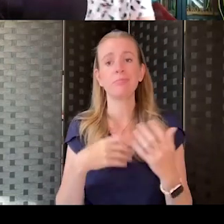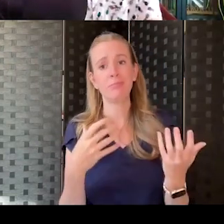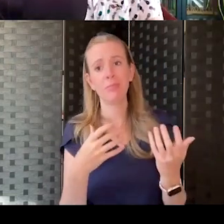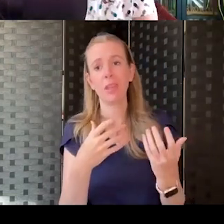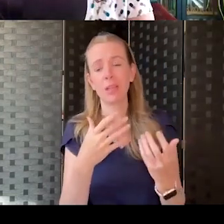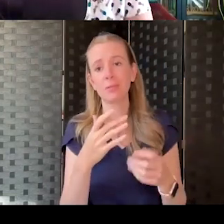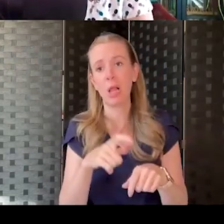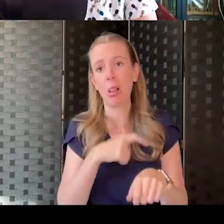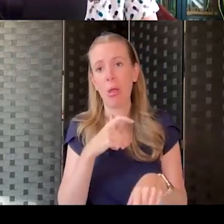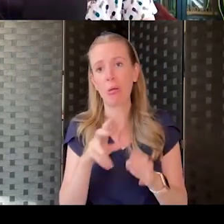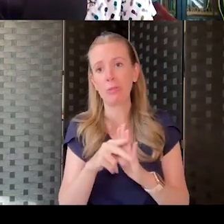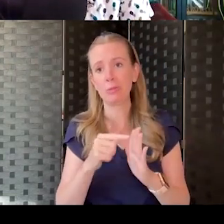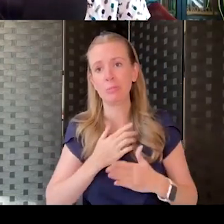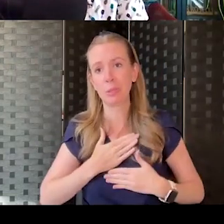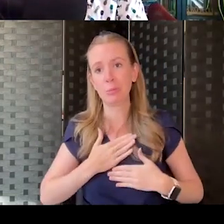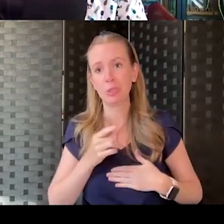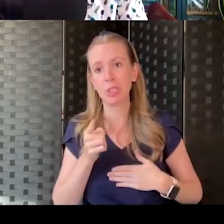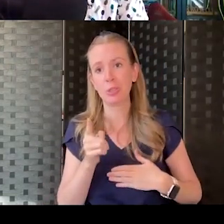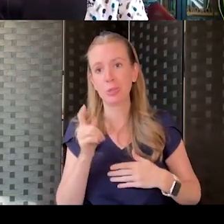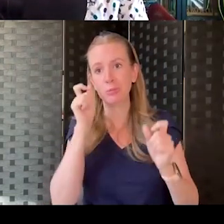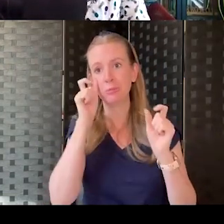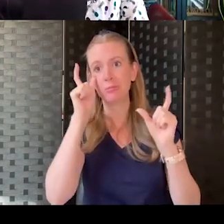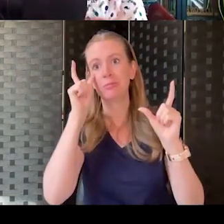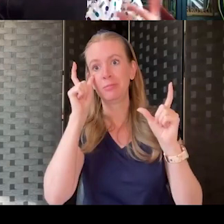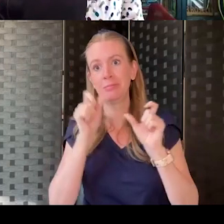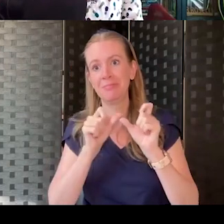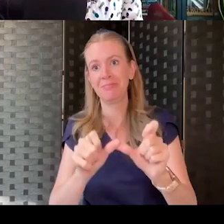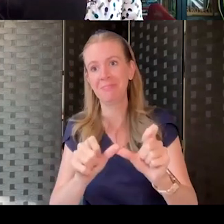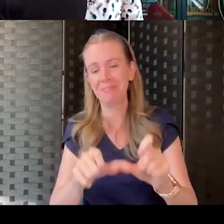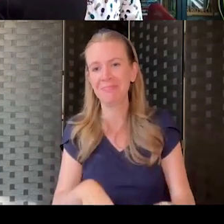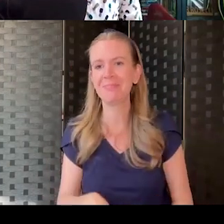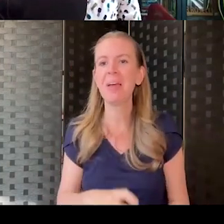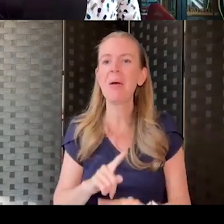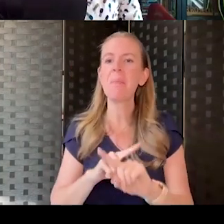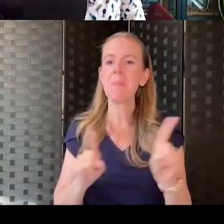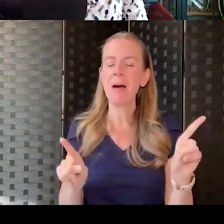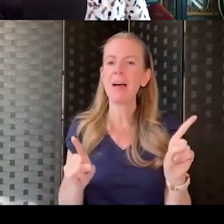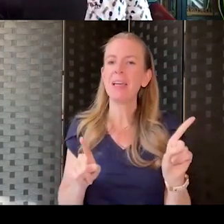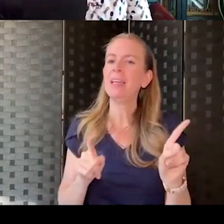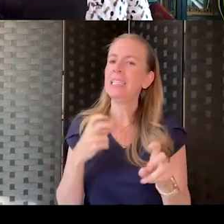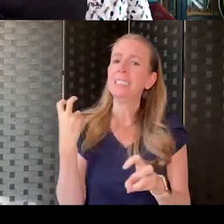I appreciate you staying awake for it. It's like I said, it is a little hard to to describe unless